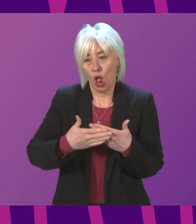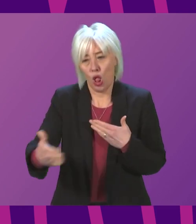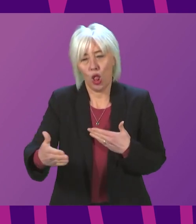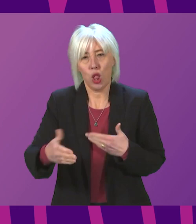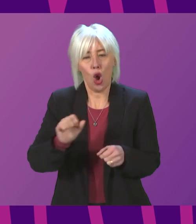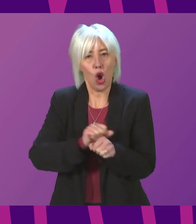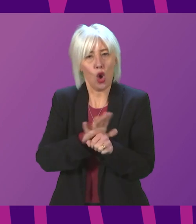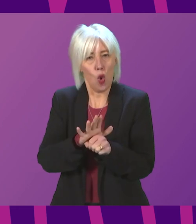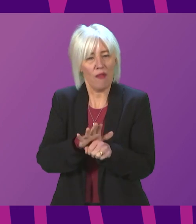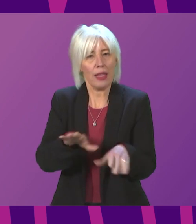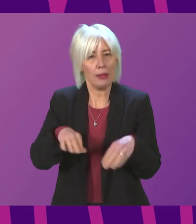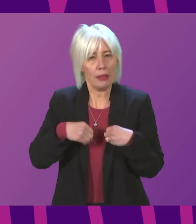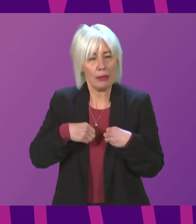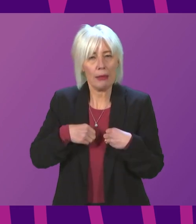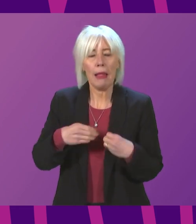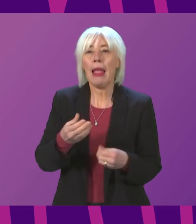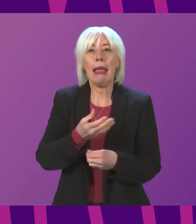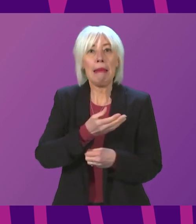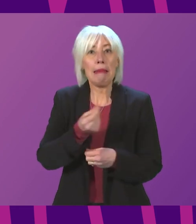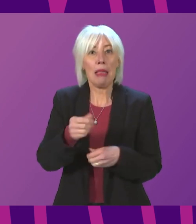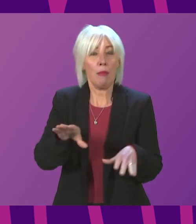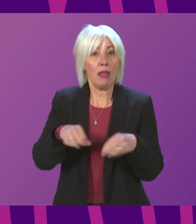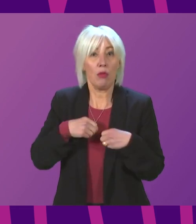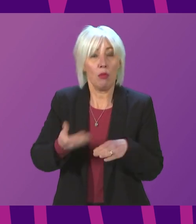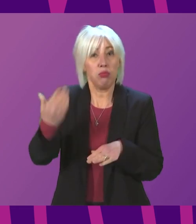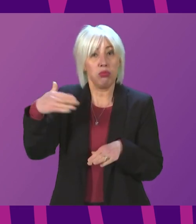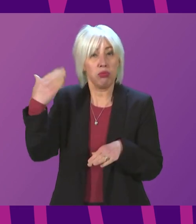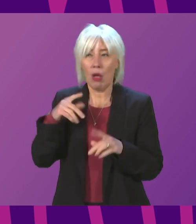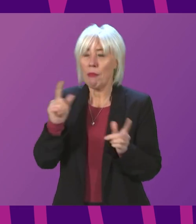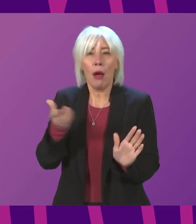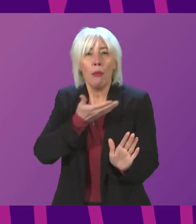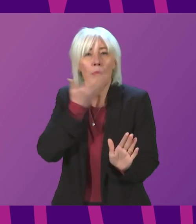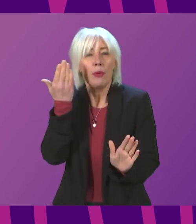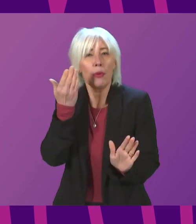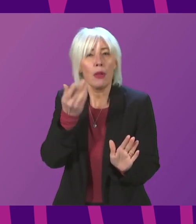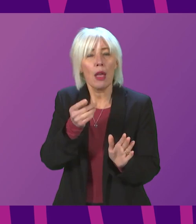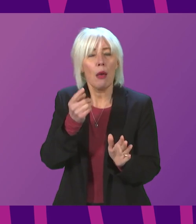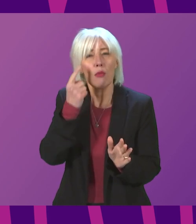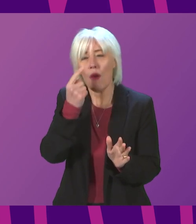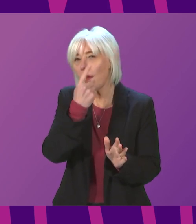nearly two years before widespread testing—have no proof of a past PCR test and, consequently,